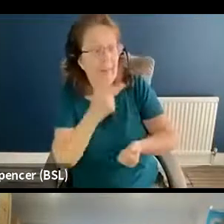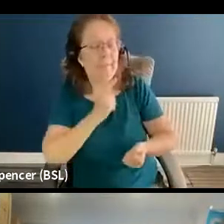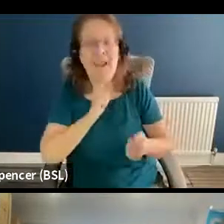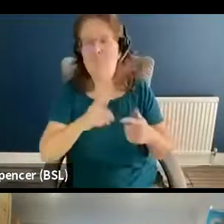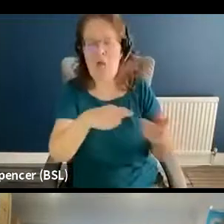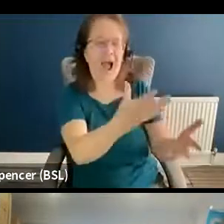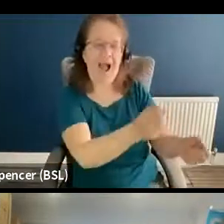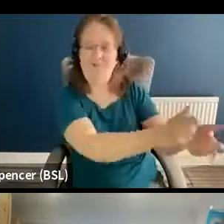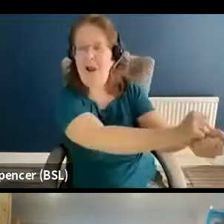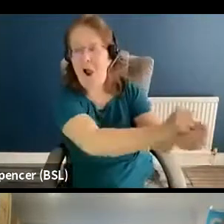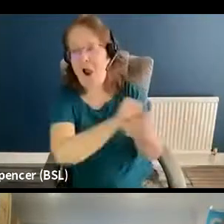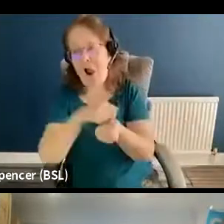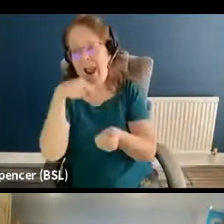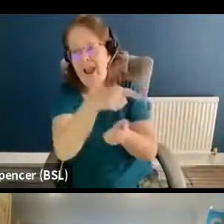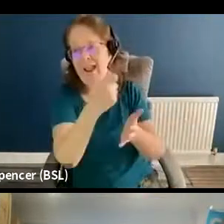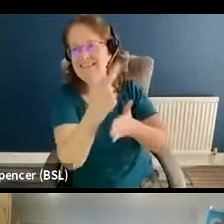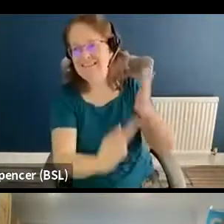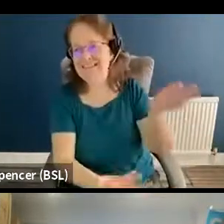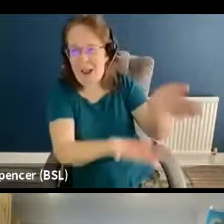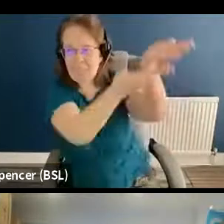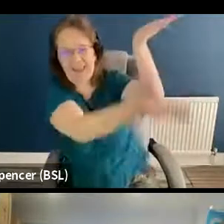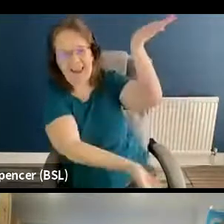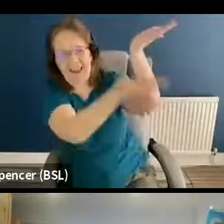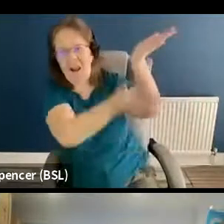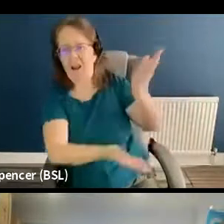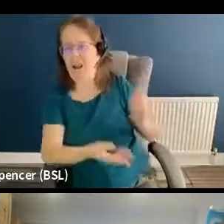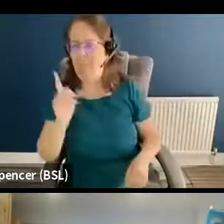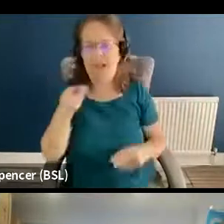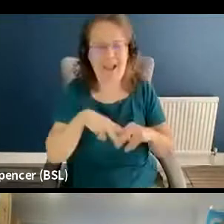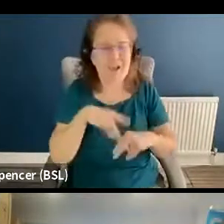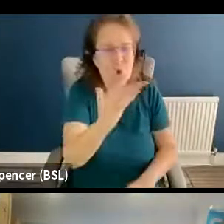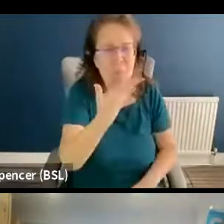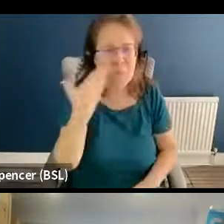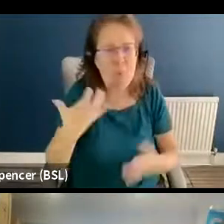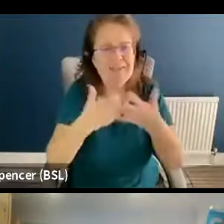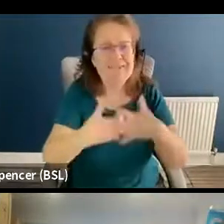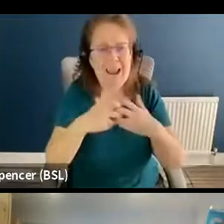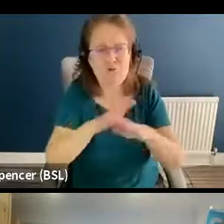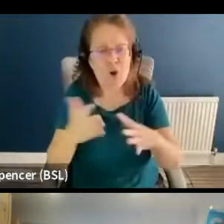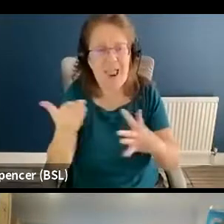but if you haven't made your technology fully accessible and by the way, take the time to